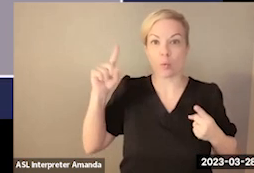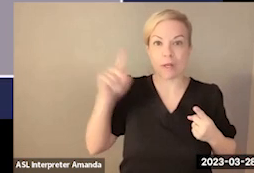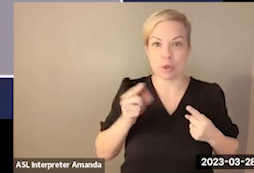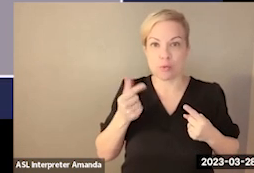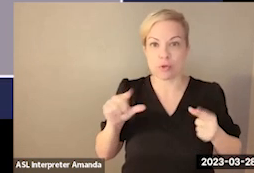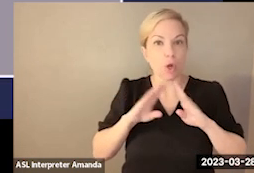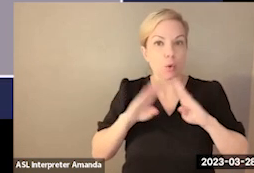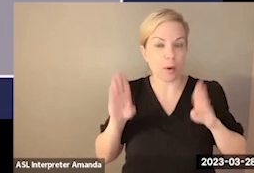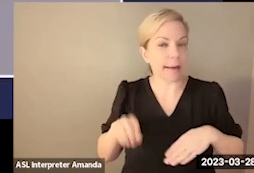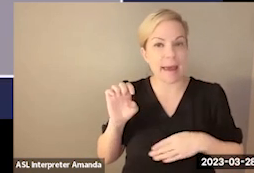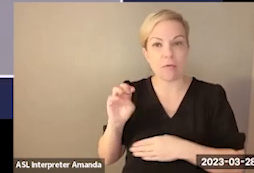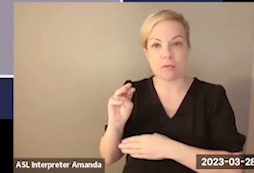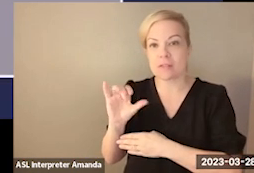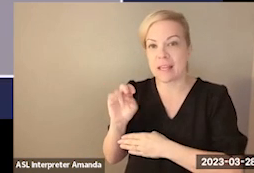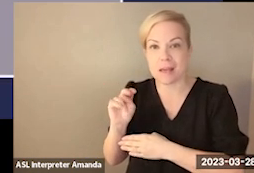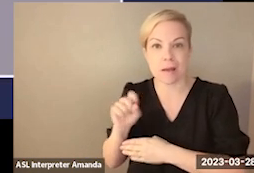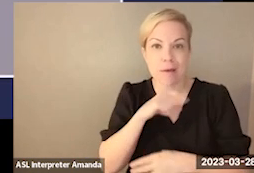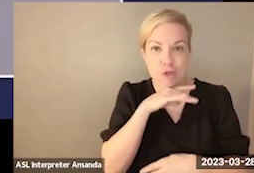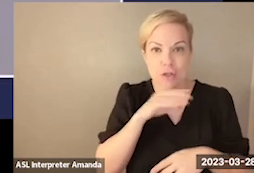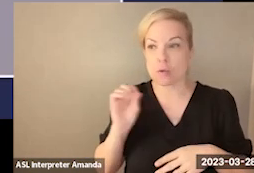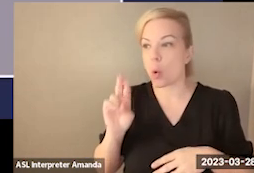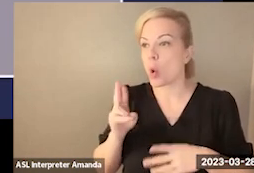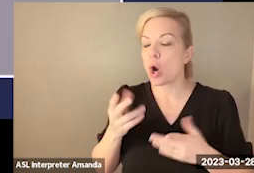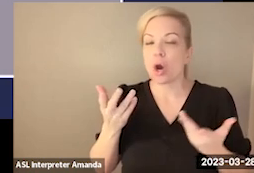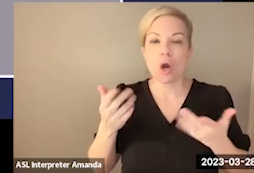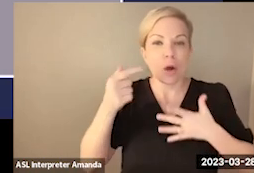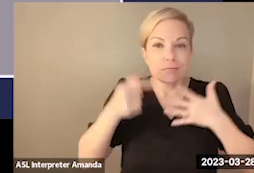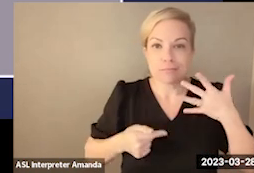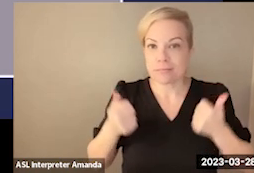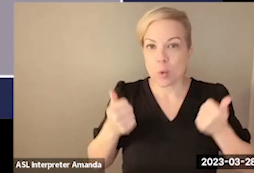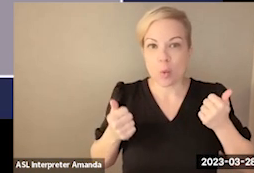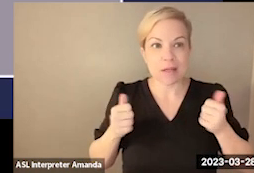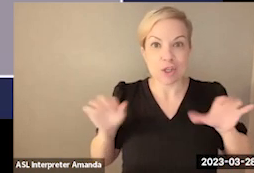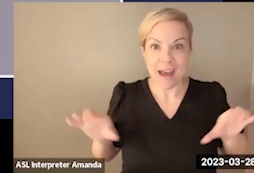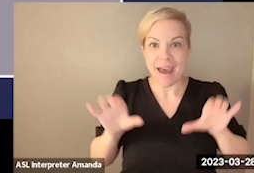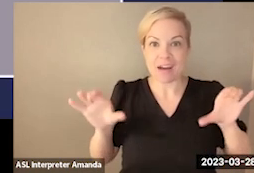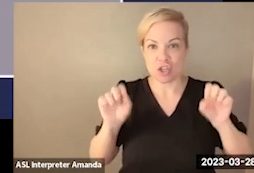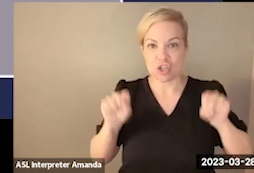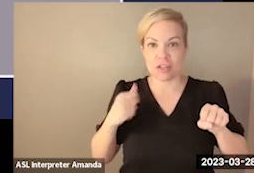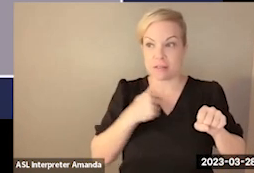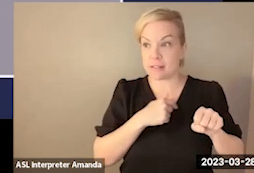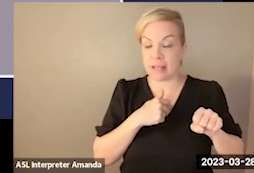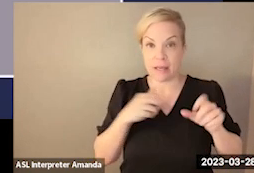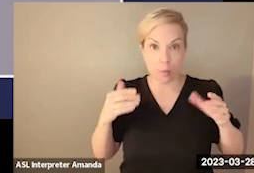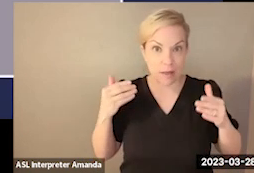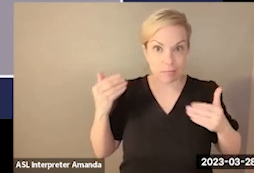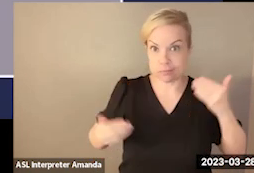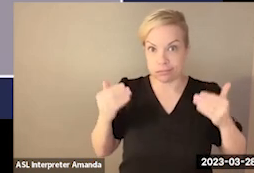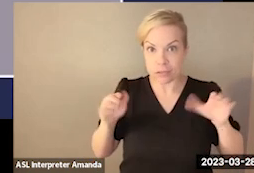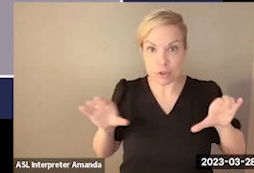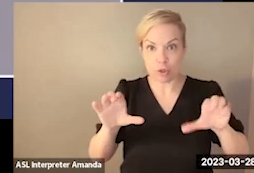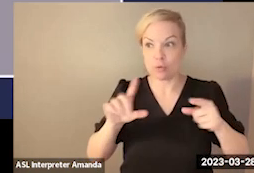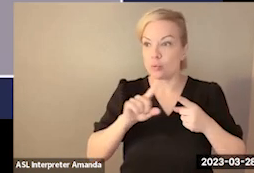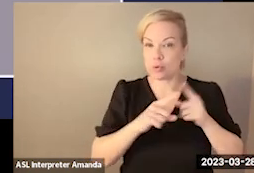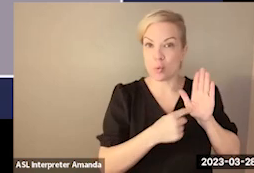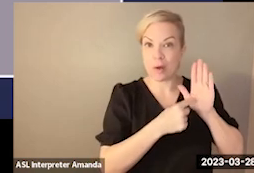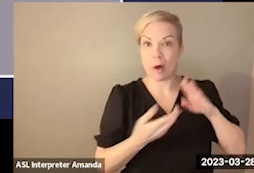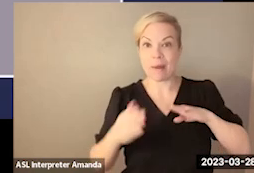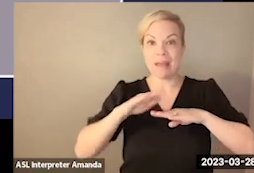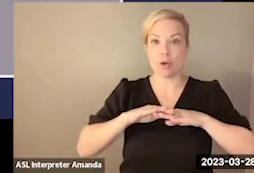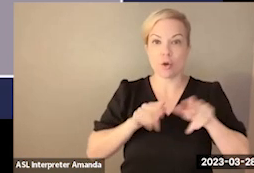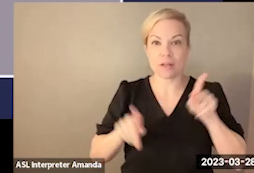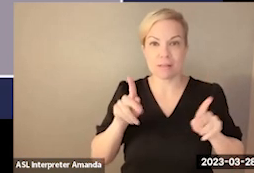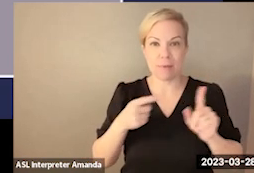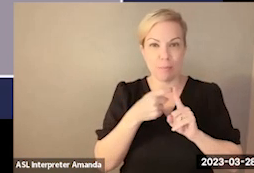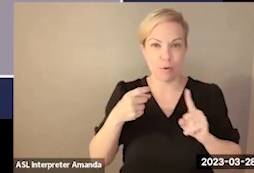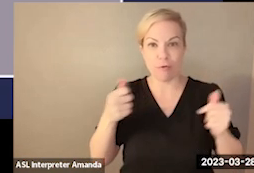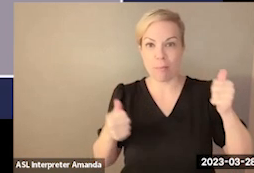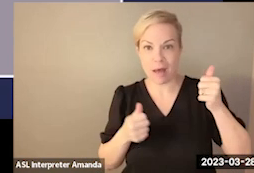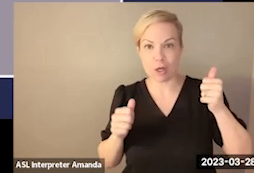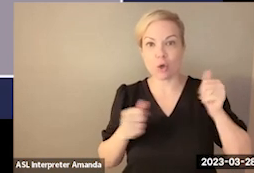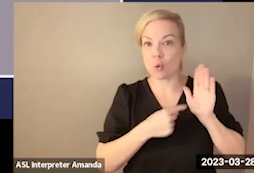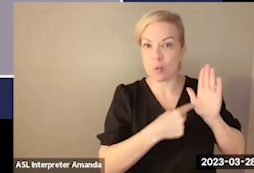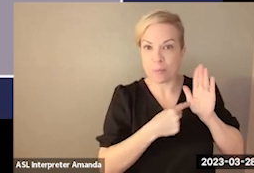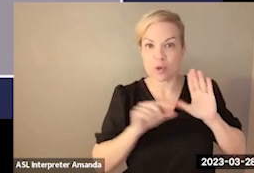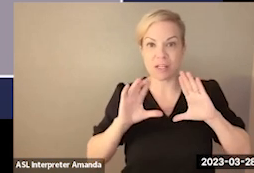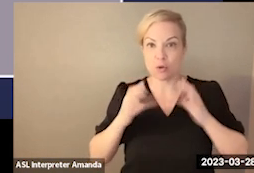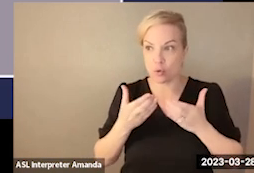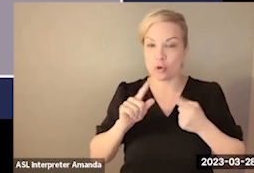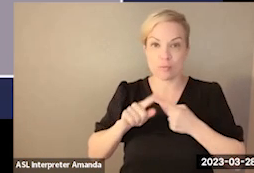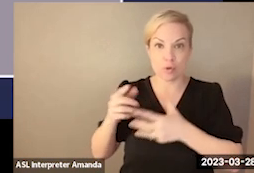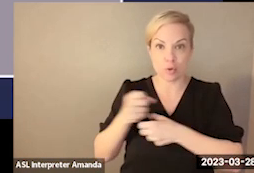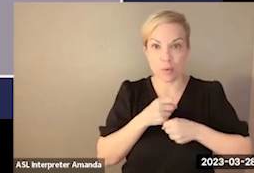Debbie Stine, Science & Technology Policy Academy: you know, or you know, what actions can we take to increase the number of under percent of groups, members of our groups who are who get degrees in STEM.